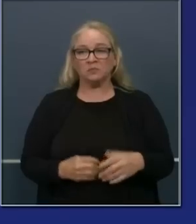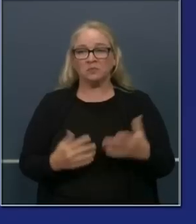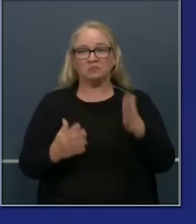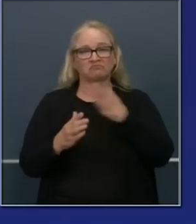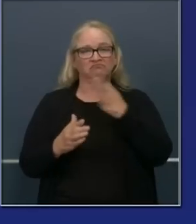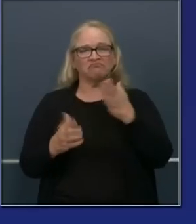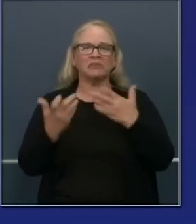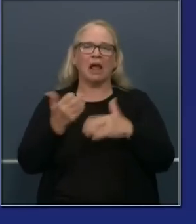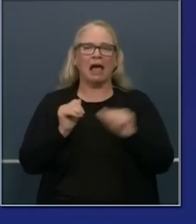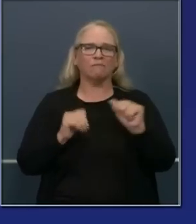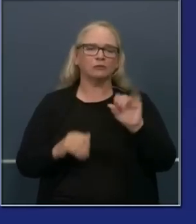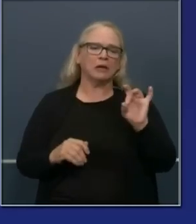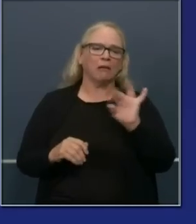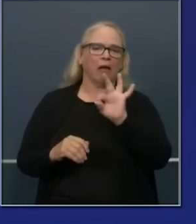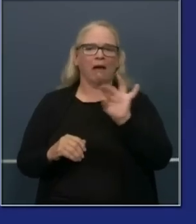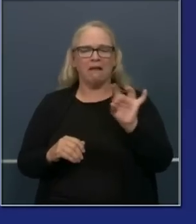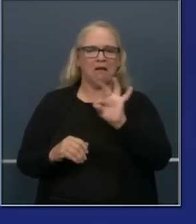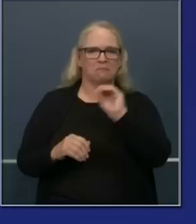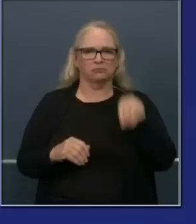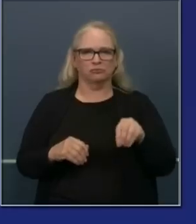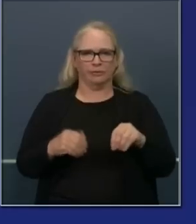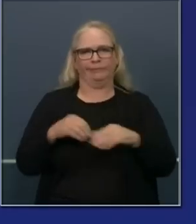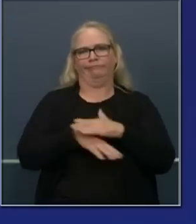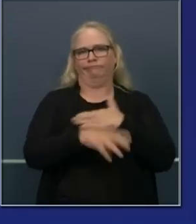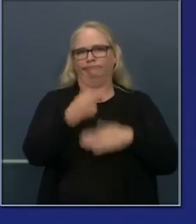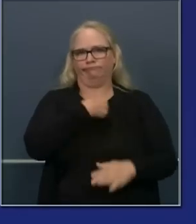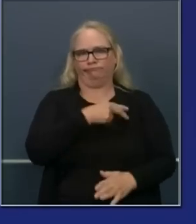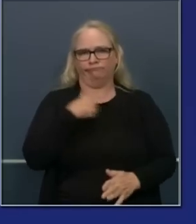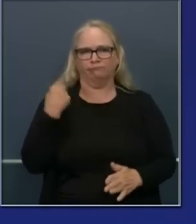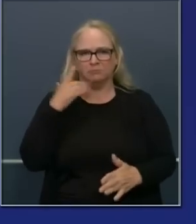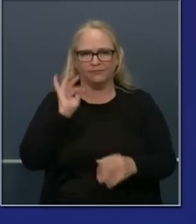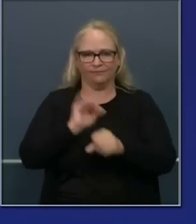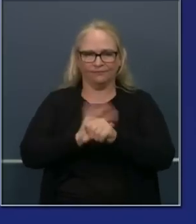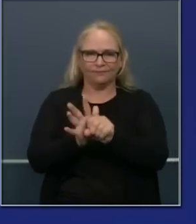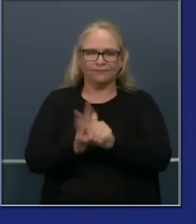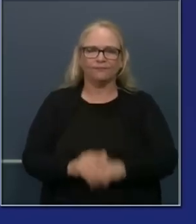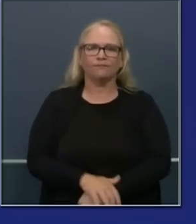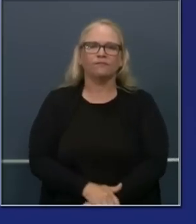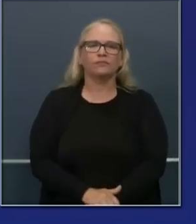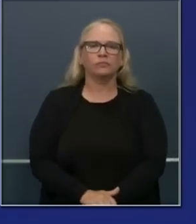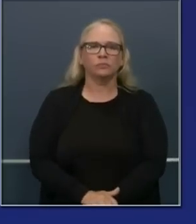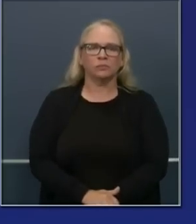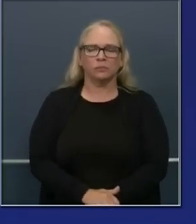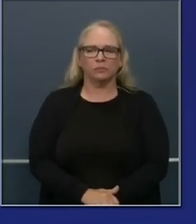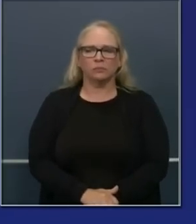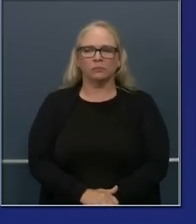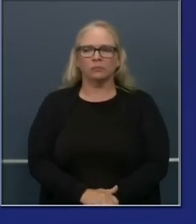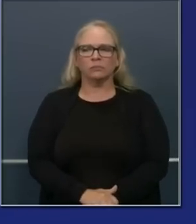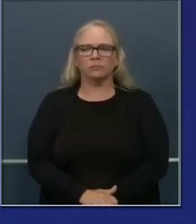ROUGHLY 9% TRAVELING ANYWHERE WHERE NUMBERS ARE, YOU KNOW, ANYWHERE FROM 8 TO 9% CONSISTENTLY OVER THE LAST FEW